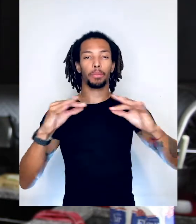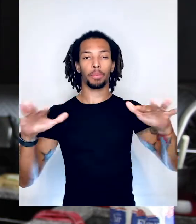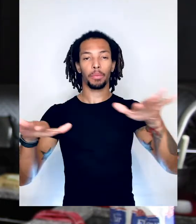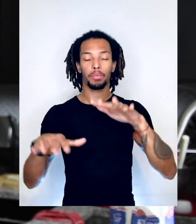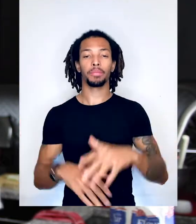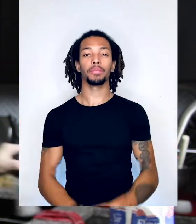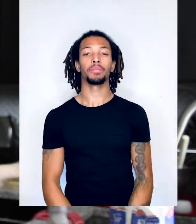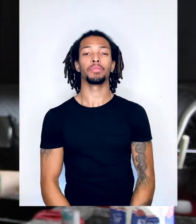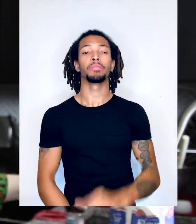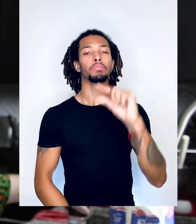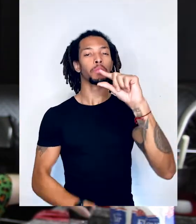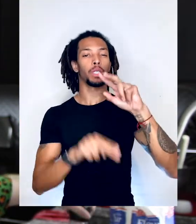A little salt...